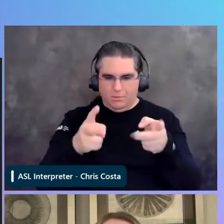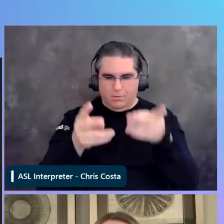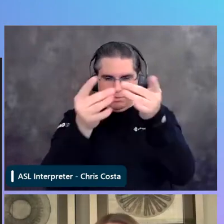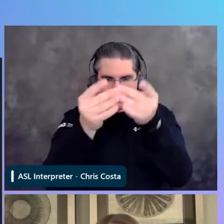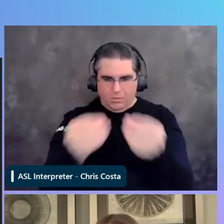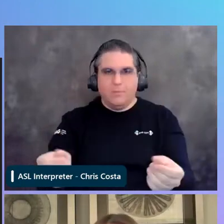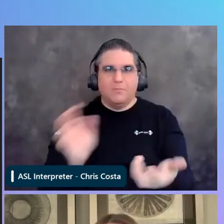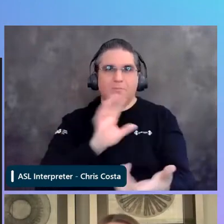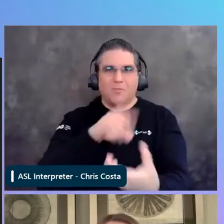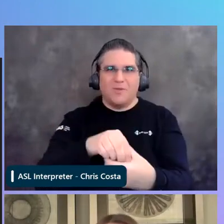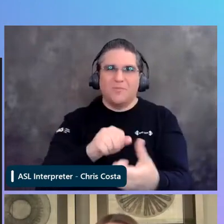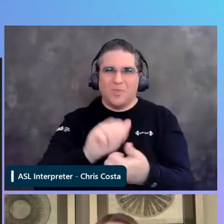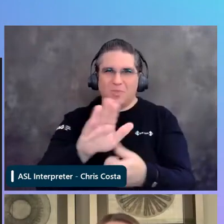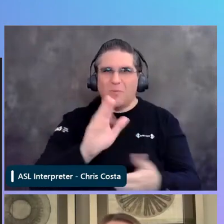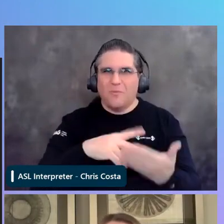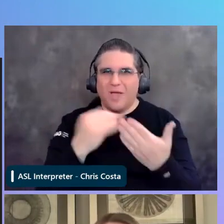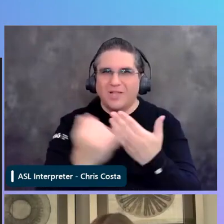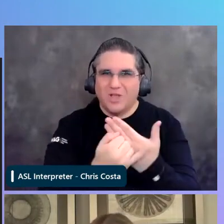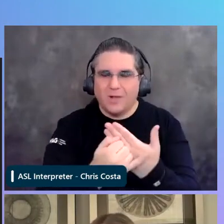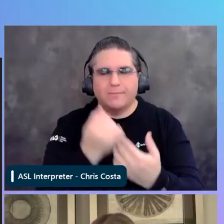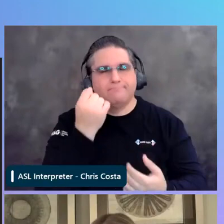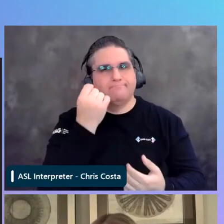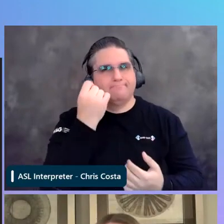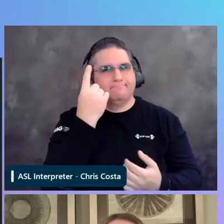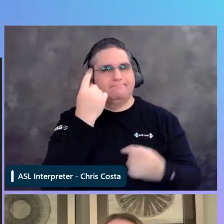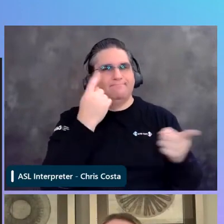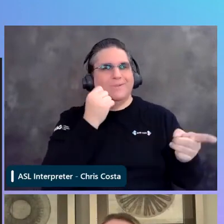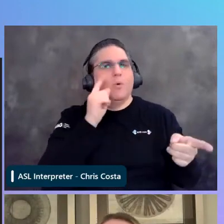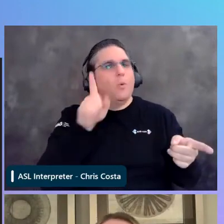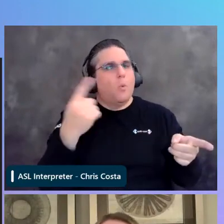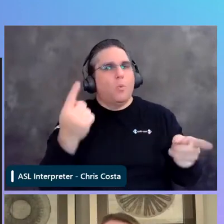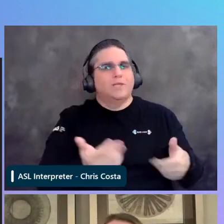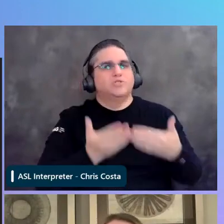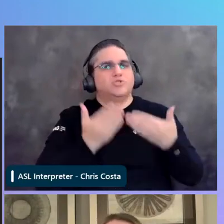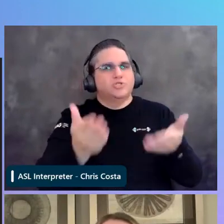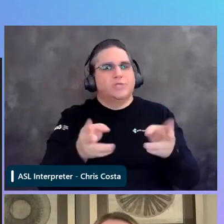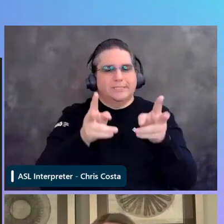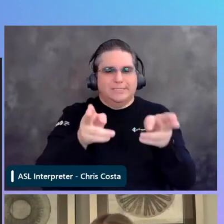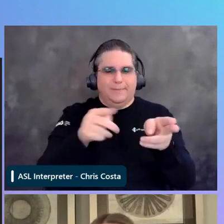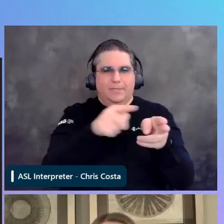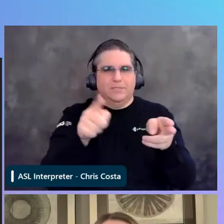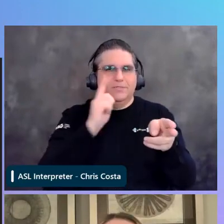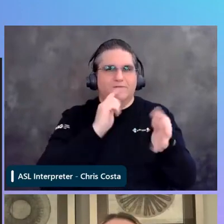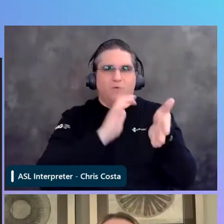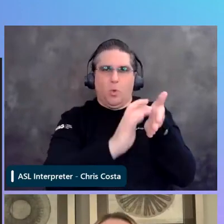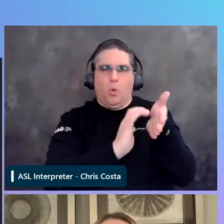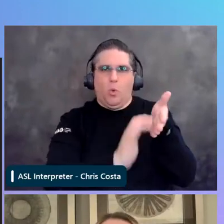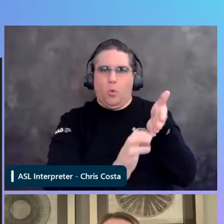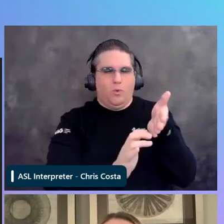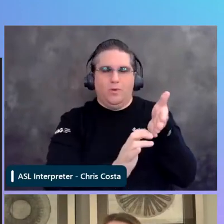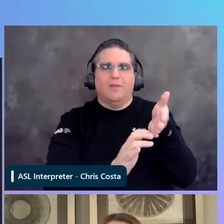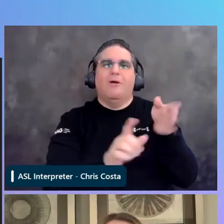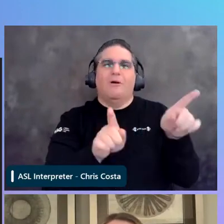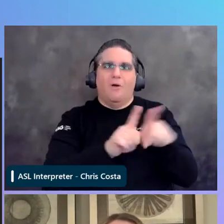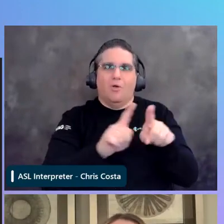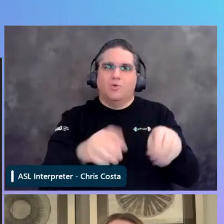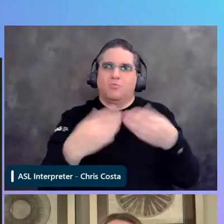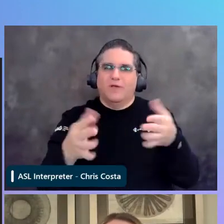GitHub Copilot is not just about suggesting code snippets, it also provides explanations,